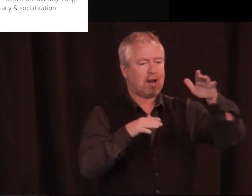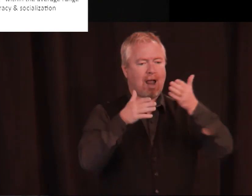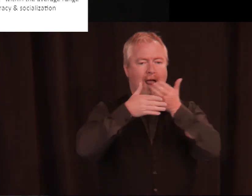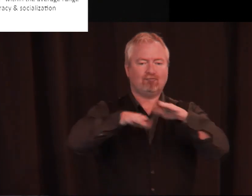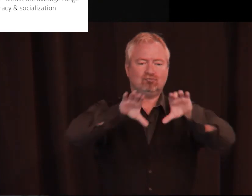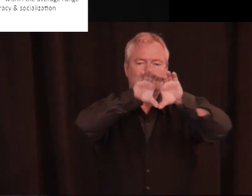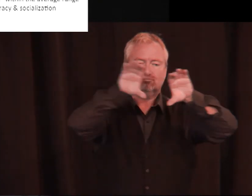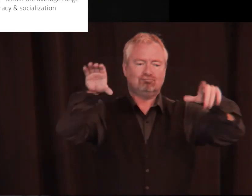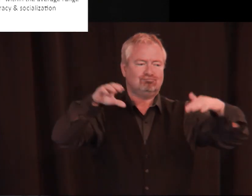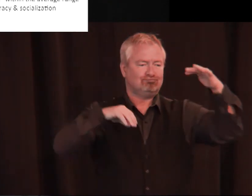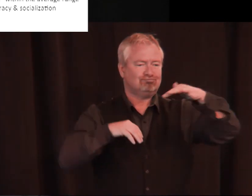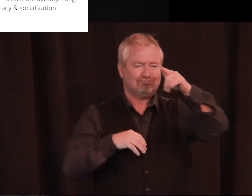Or even better than that.